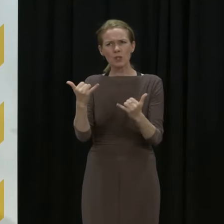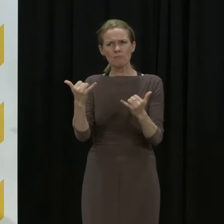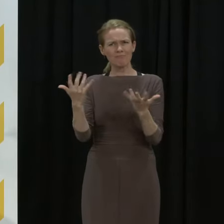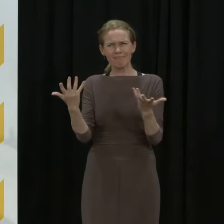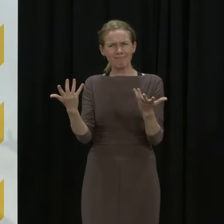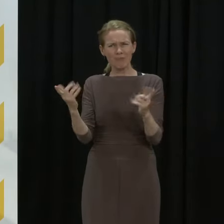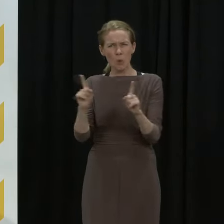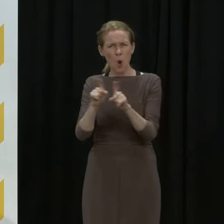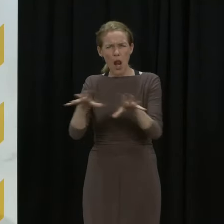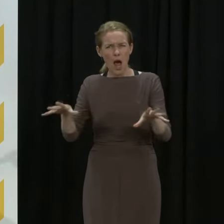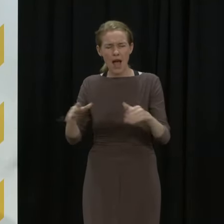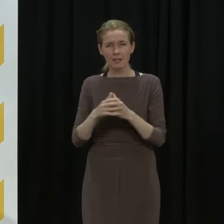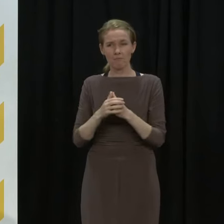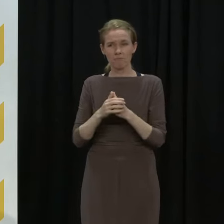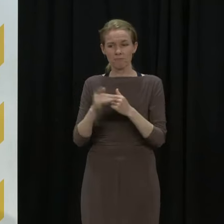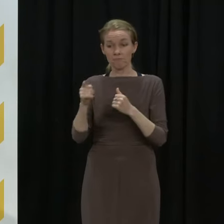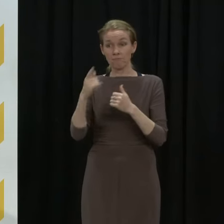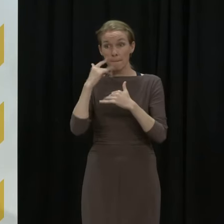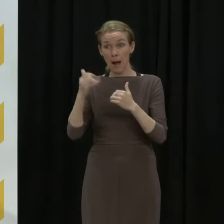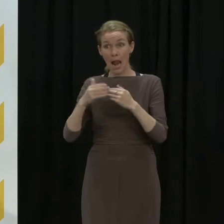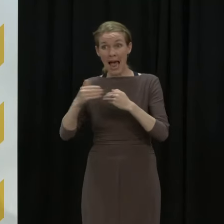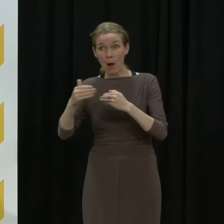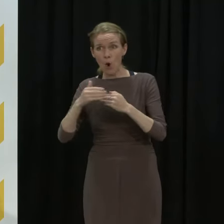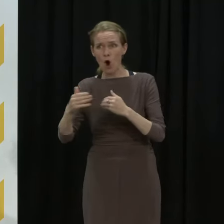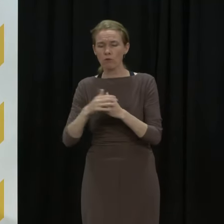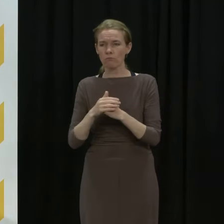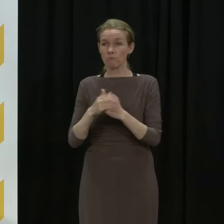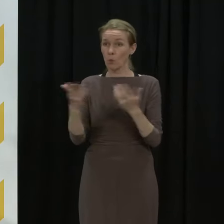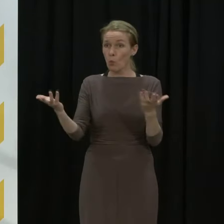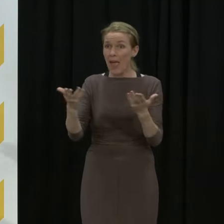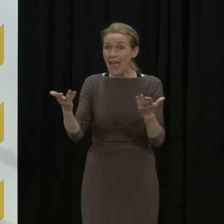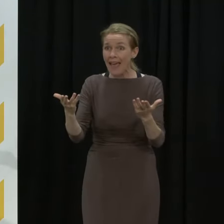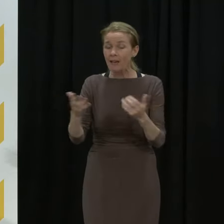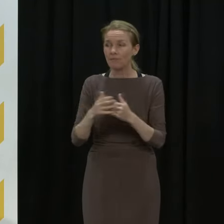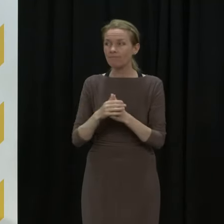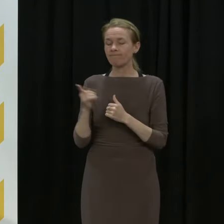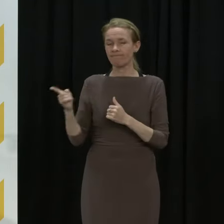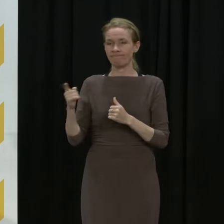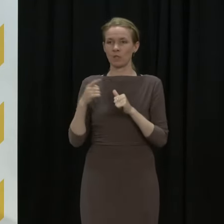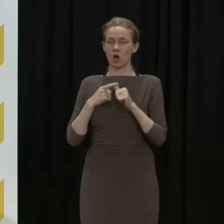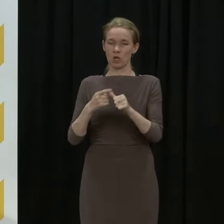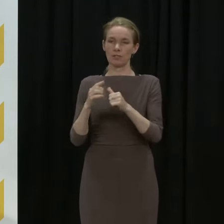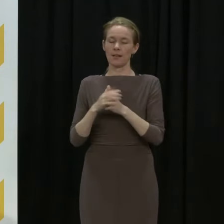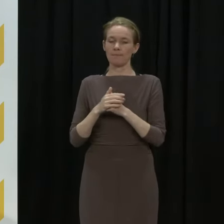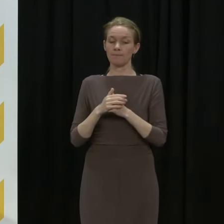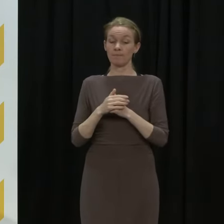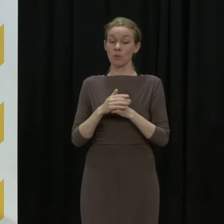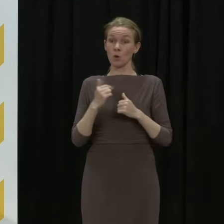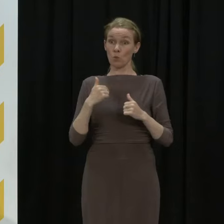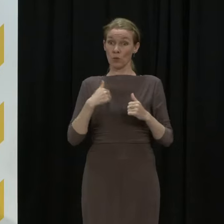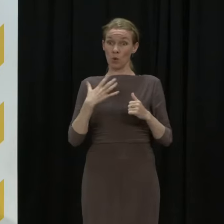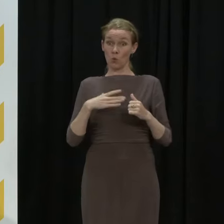Can get more detail what this will entail, the specific